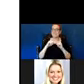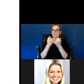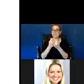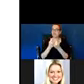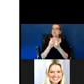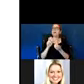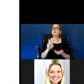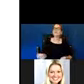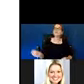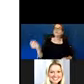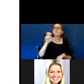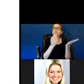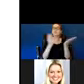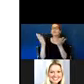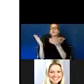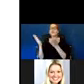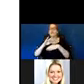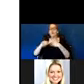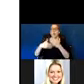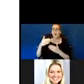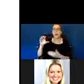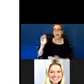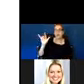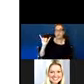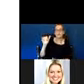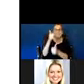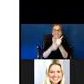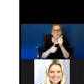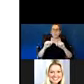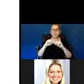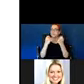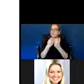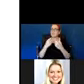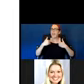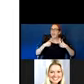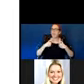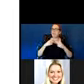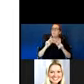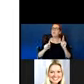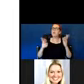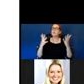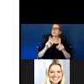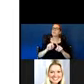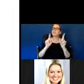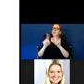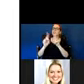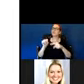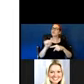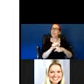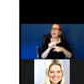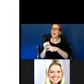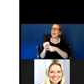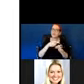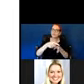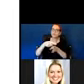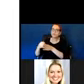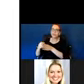And each team has a true multidisciplinary team and is able to provide in-depth services